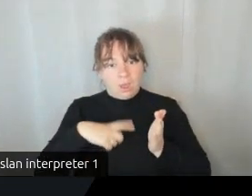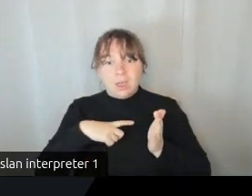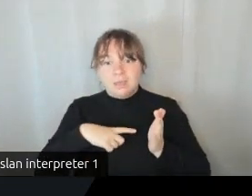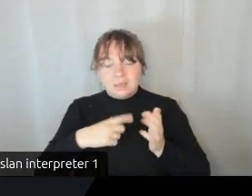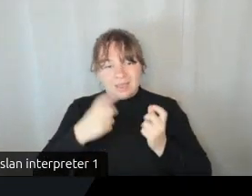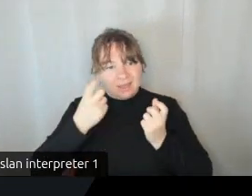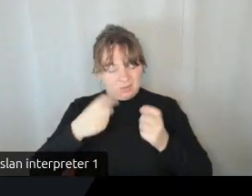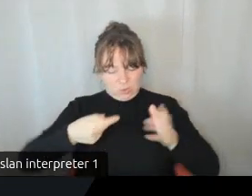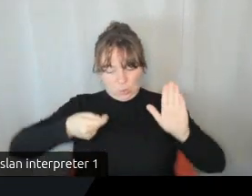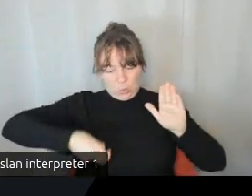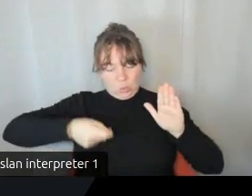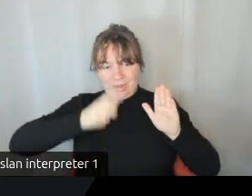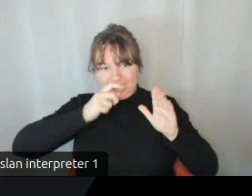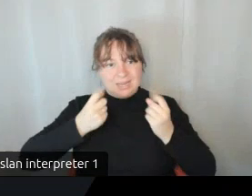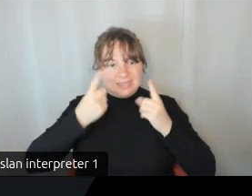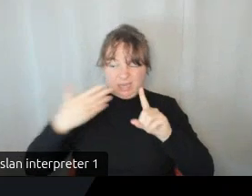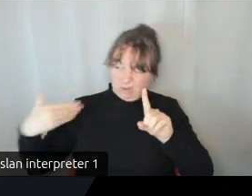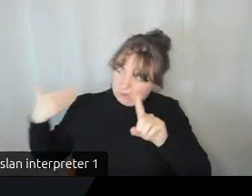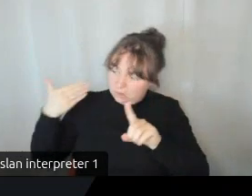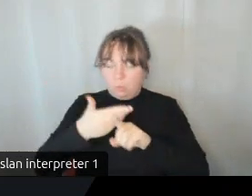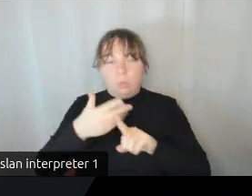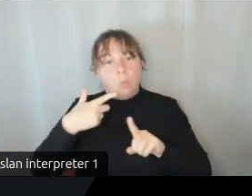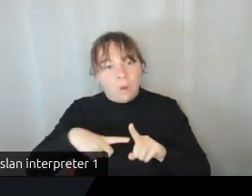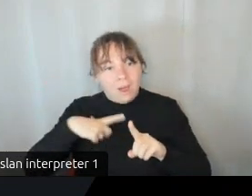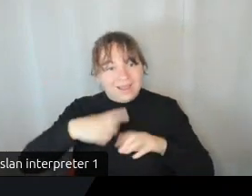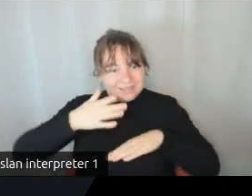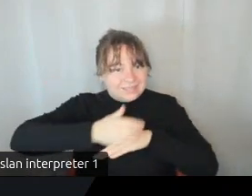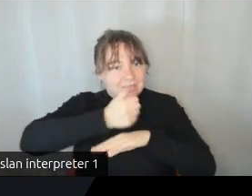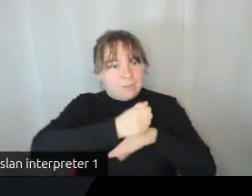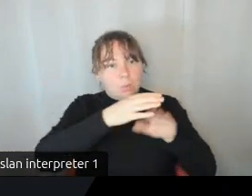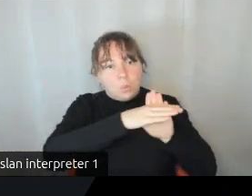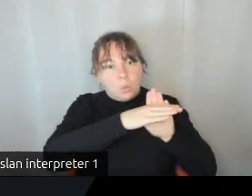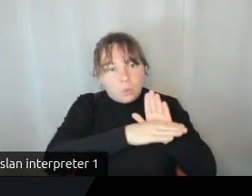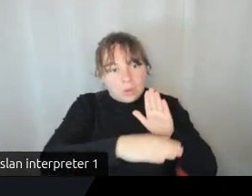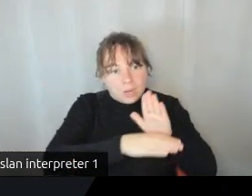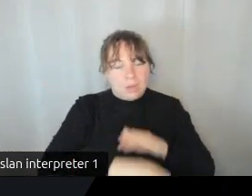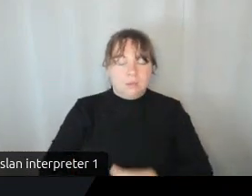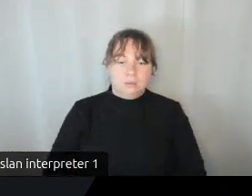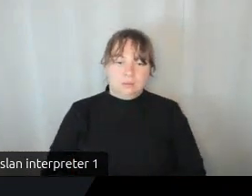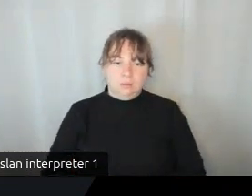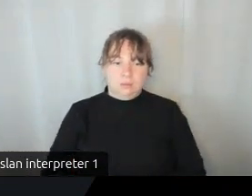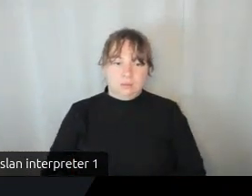the foundational reasons for why they were there in the first place. It's also very helpful if the